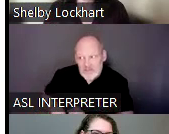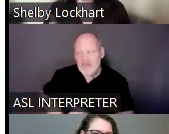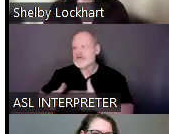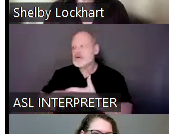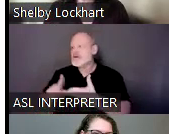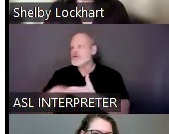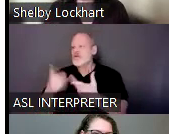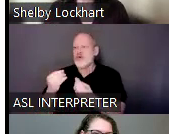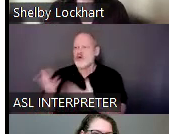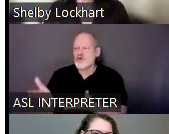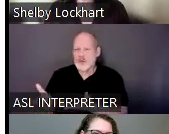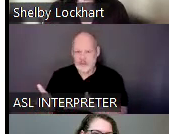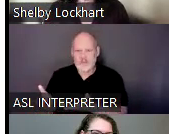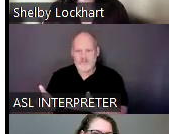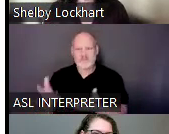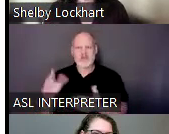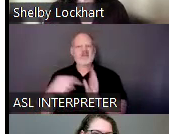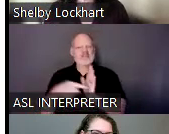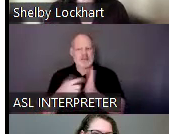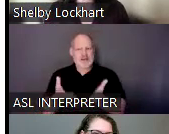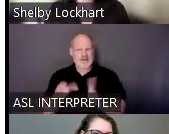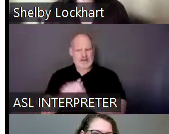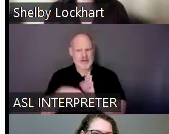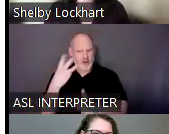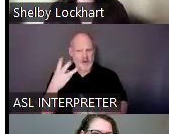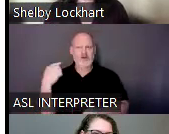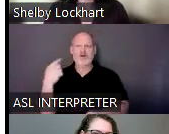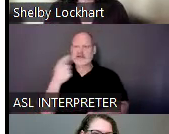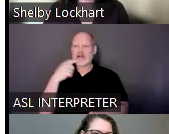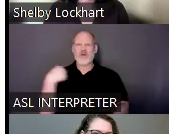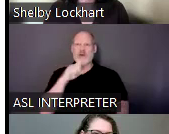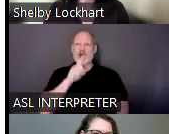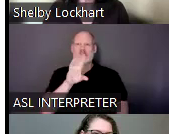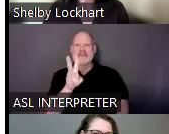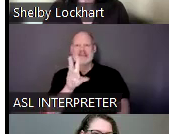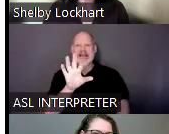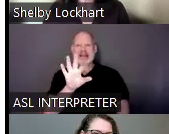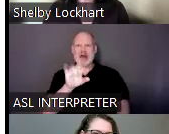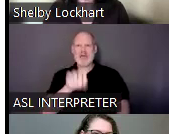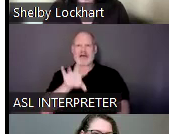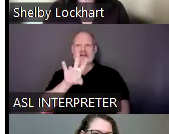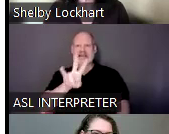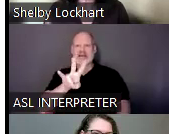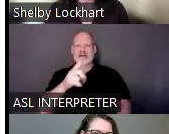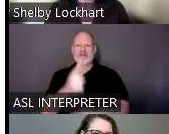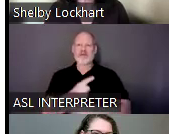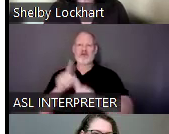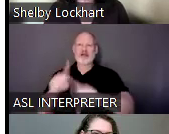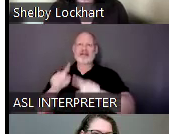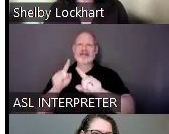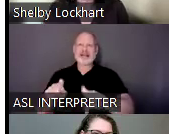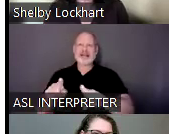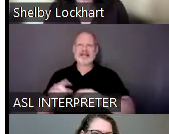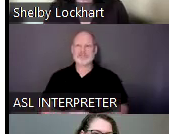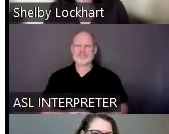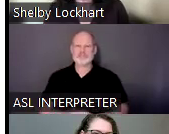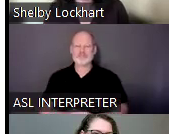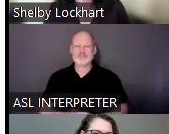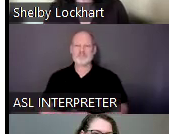we could say, "Well we're at a 69.7% regular attendance rate and so, is that what we want?"